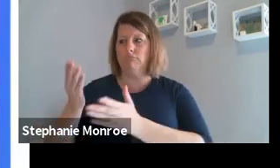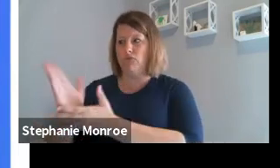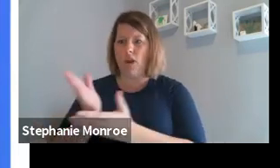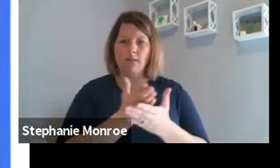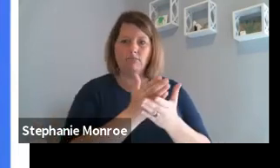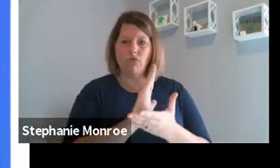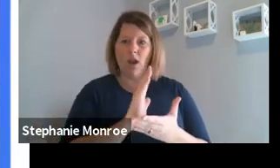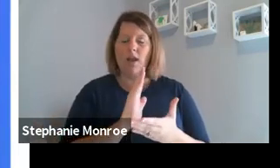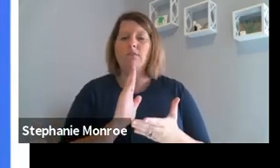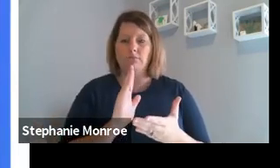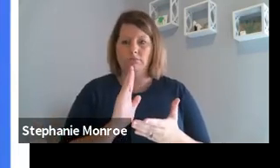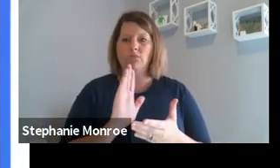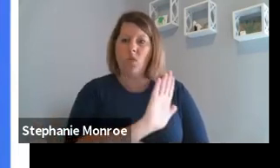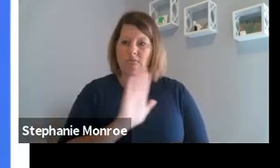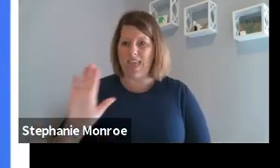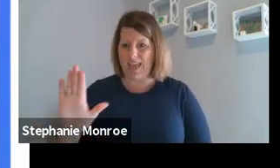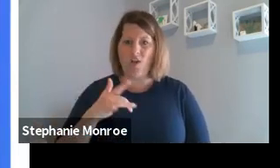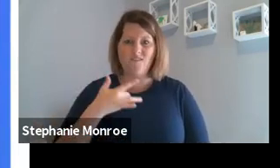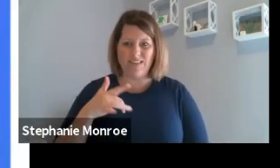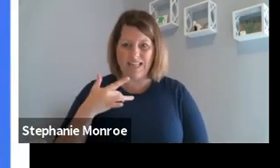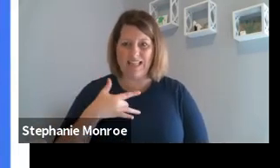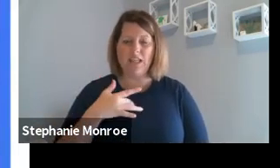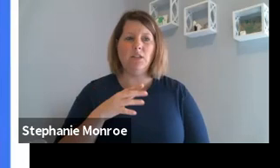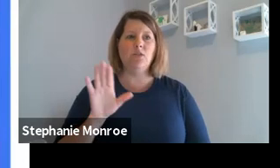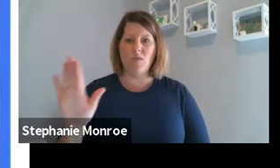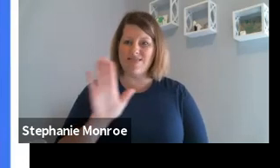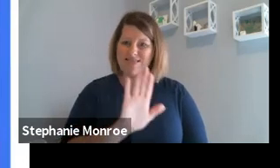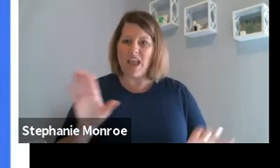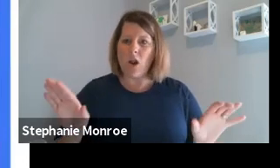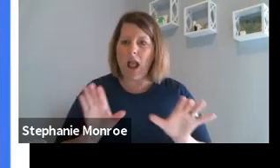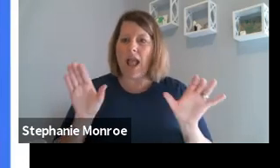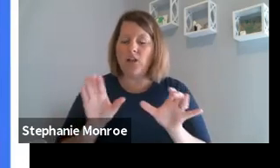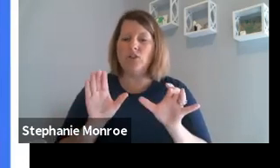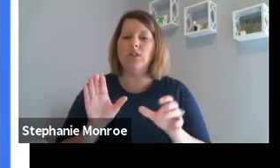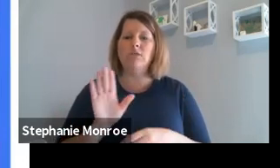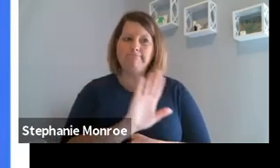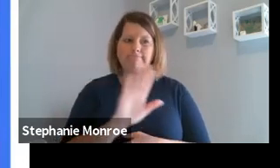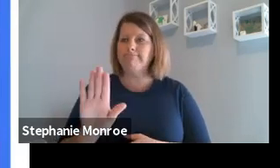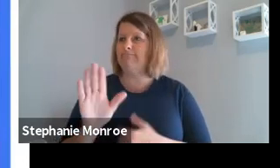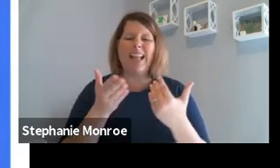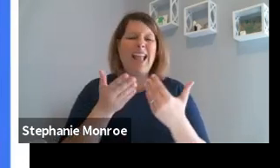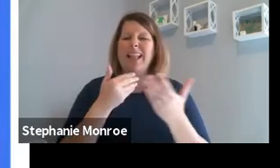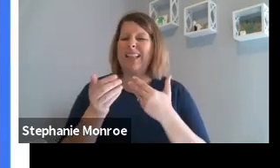to their feelings, to taking action, to conducting any activity that they choose to conduct.